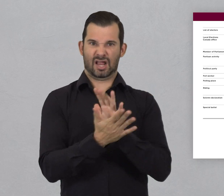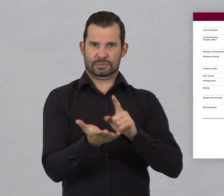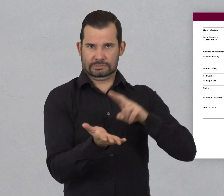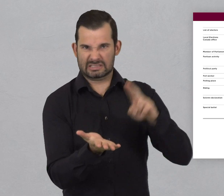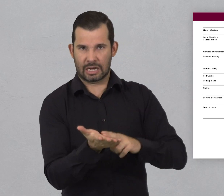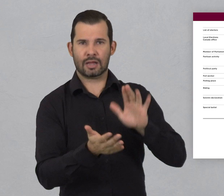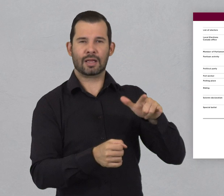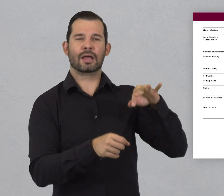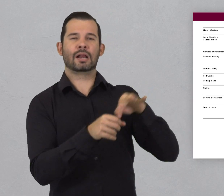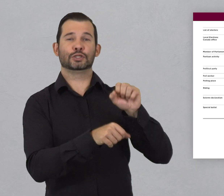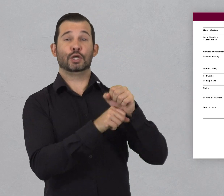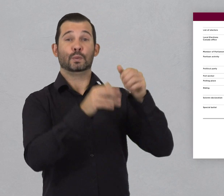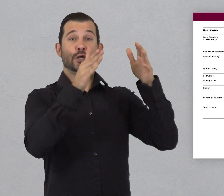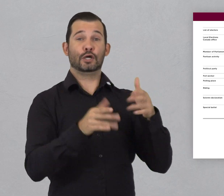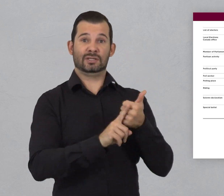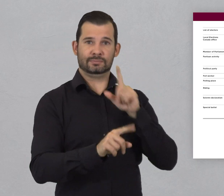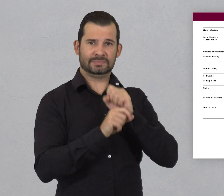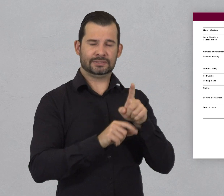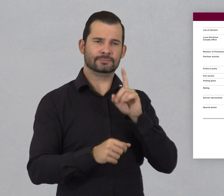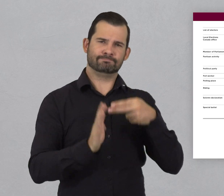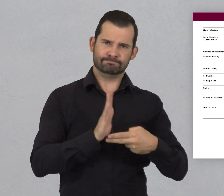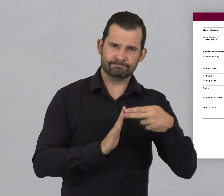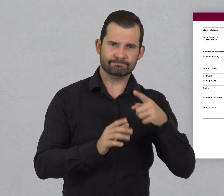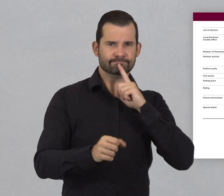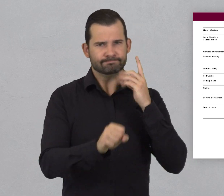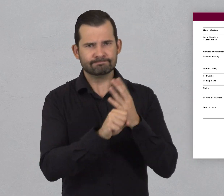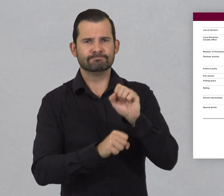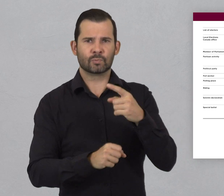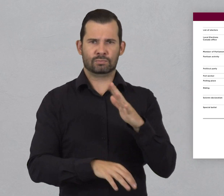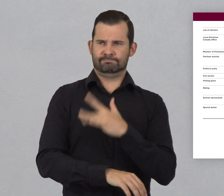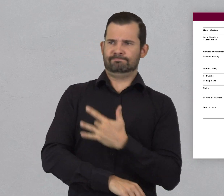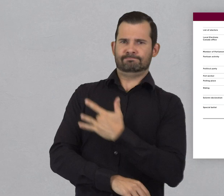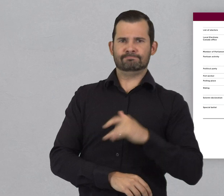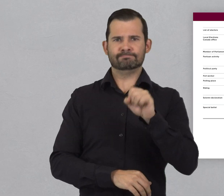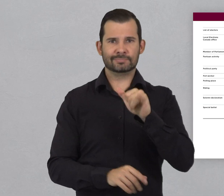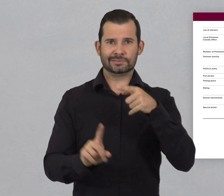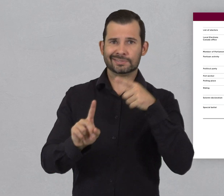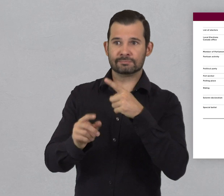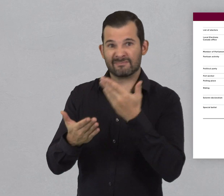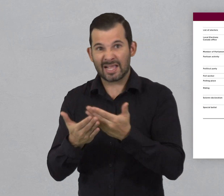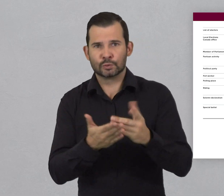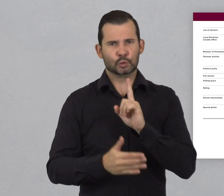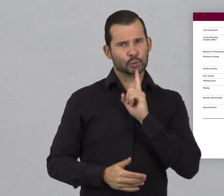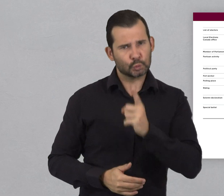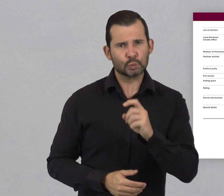an election worker in which they solemnly affirm or swear that certain facts are true